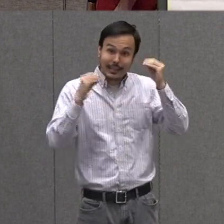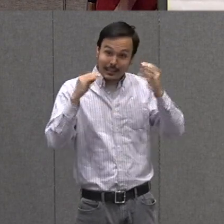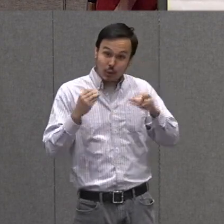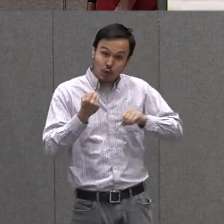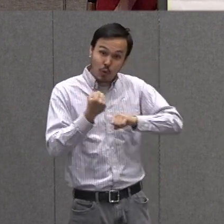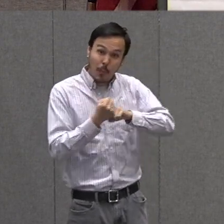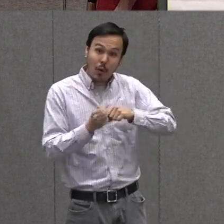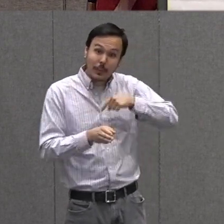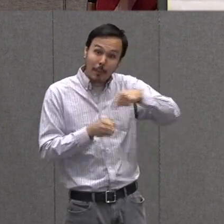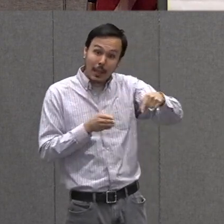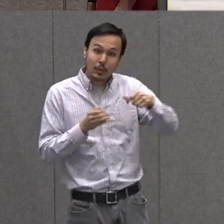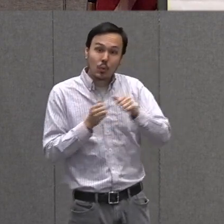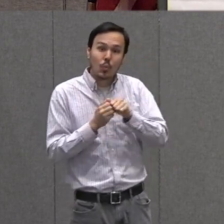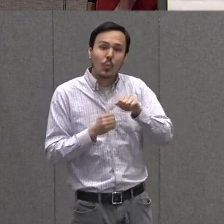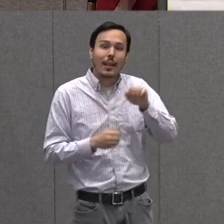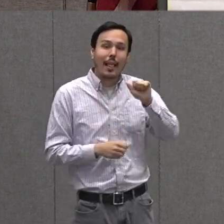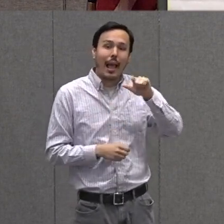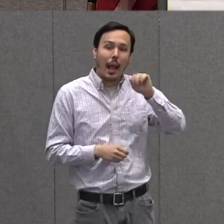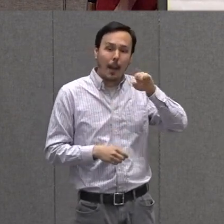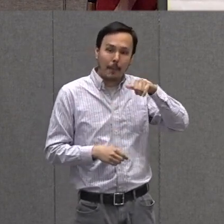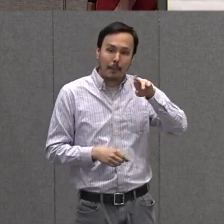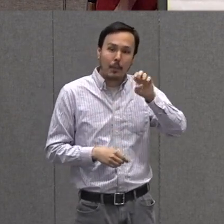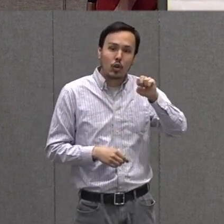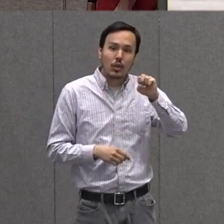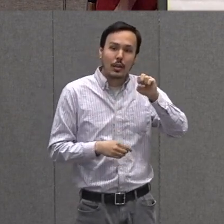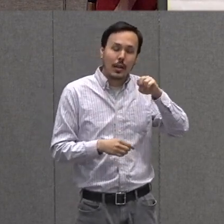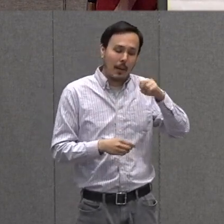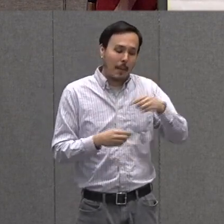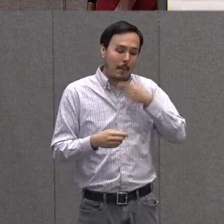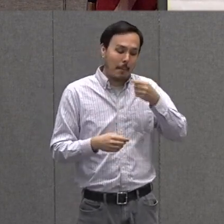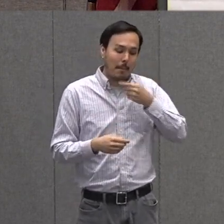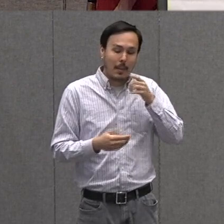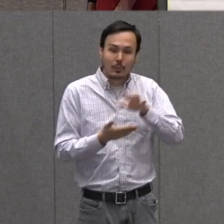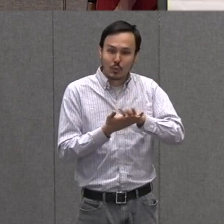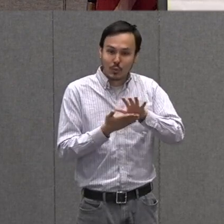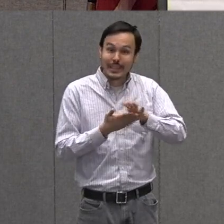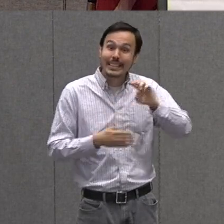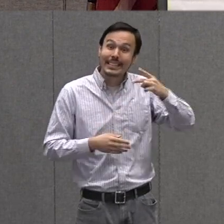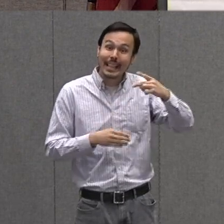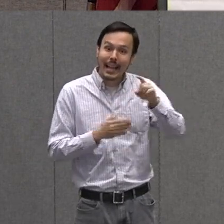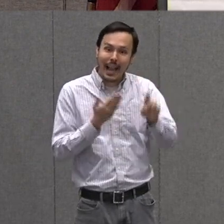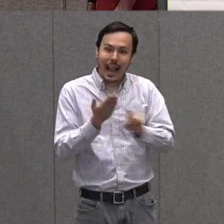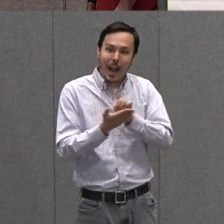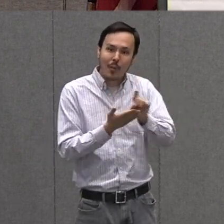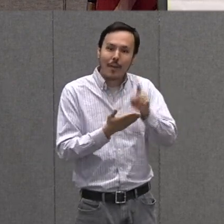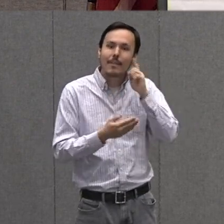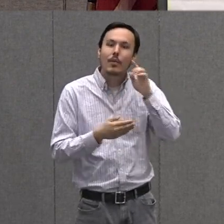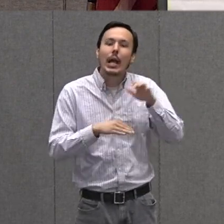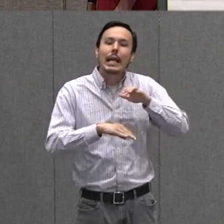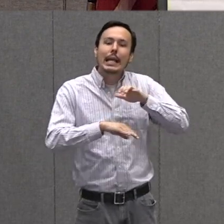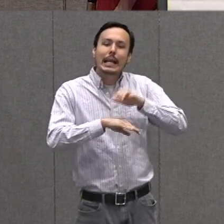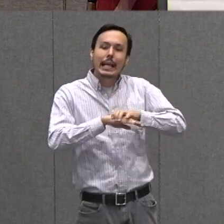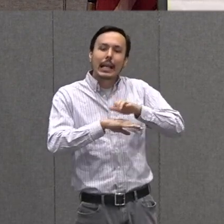with Albuquerque Public Schools. Welcome back for our second hour of learning for English Language Development.